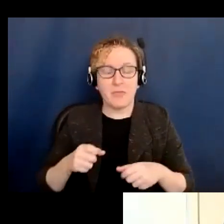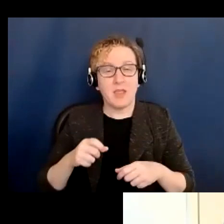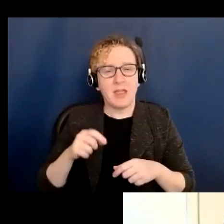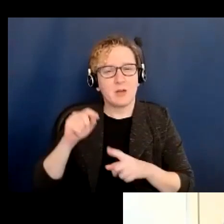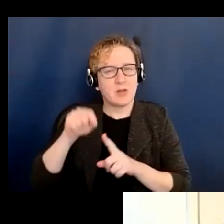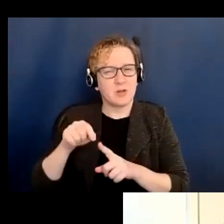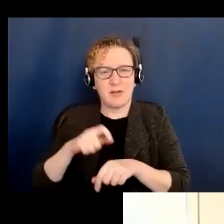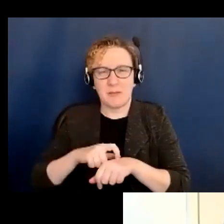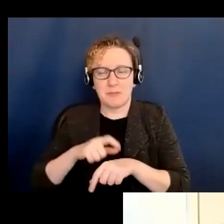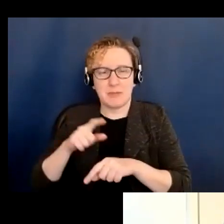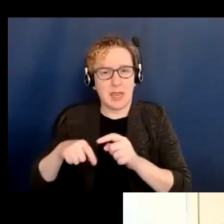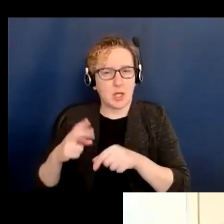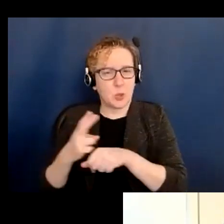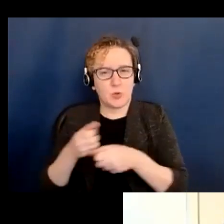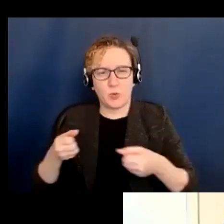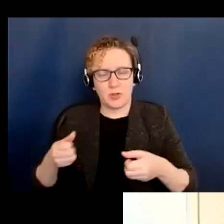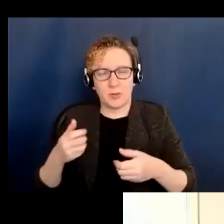point because of an injury to her hand.